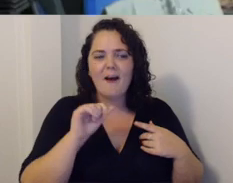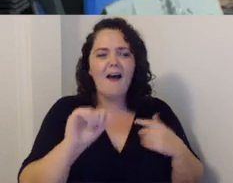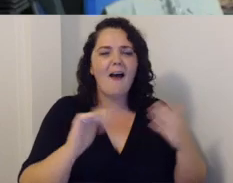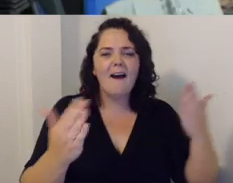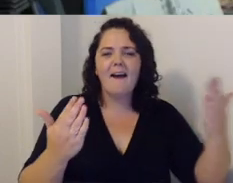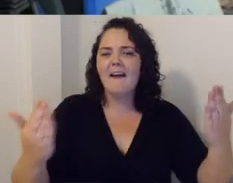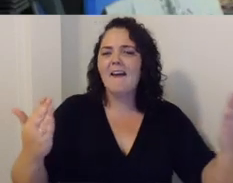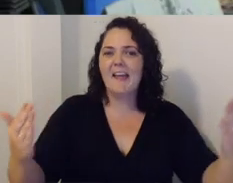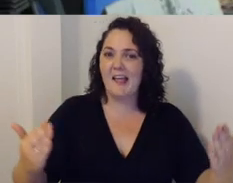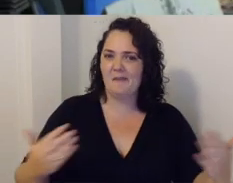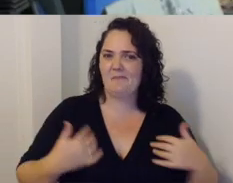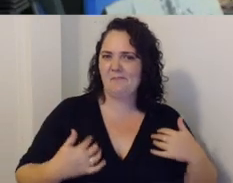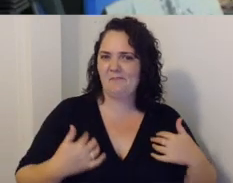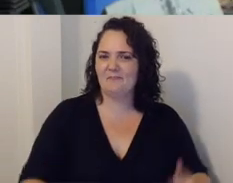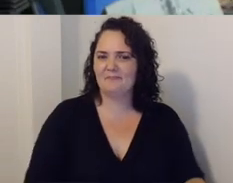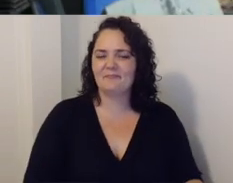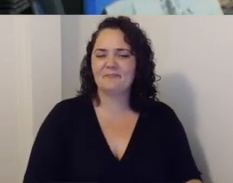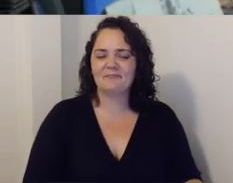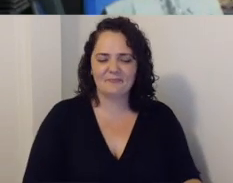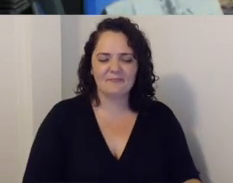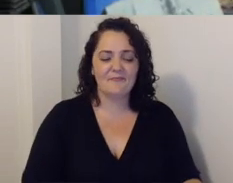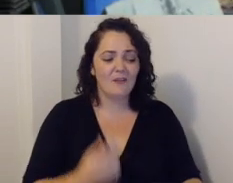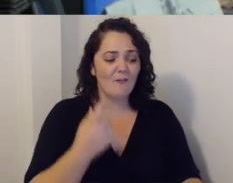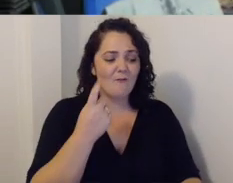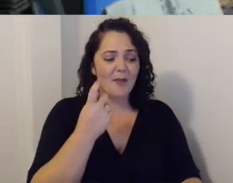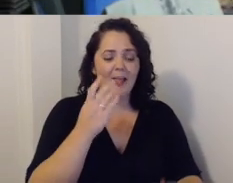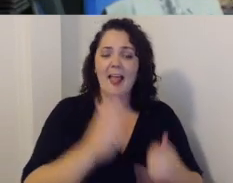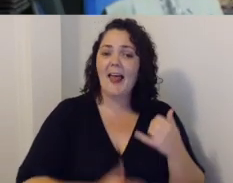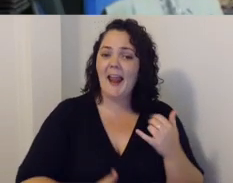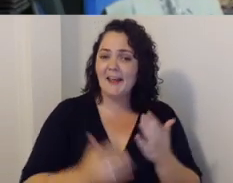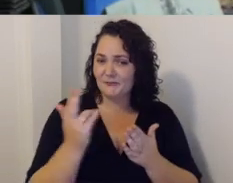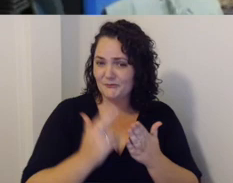approaches that you've had I want to go into one final drawing and for this final drawing